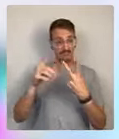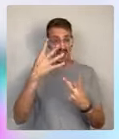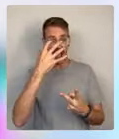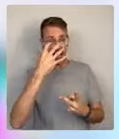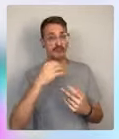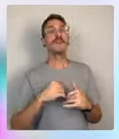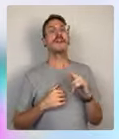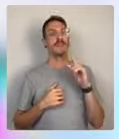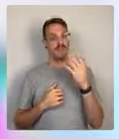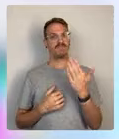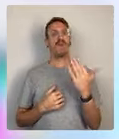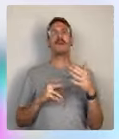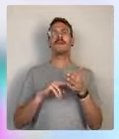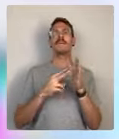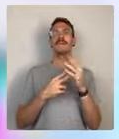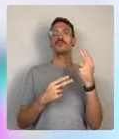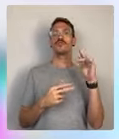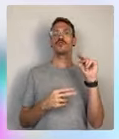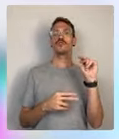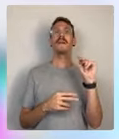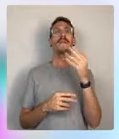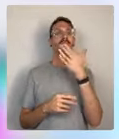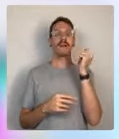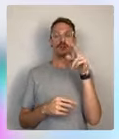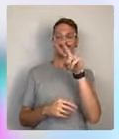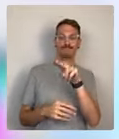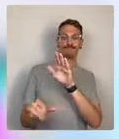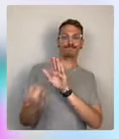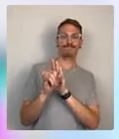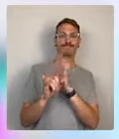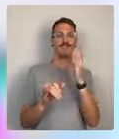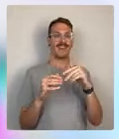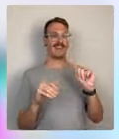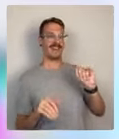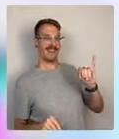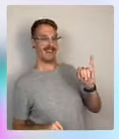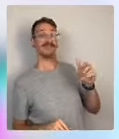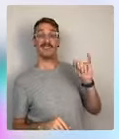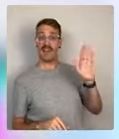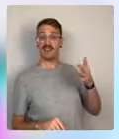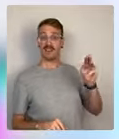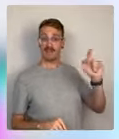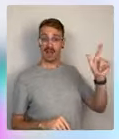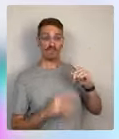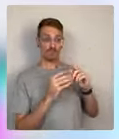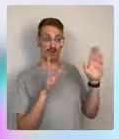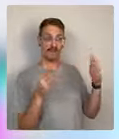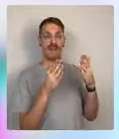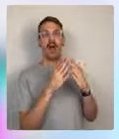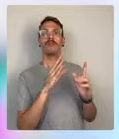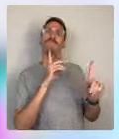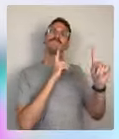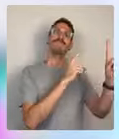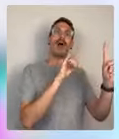You ask if a person looks upset, is a person angry? That's probably a cue that a human is more apt to describe and identify,